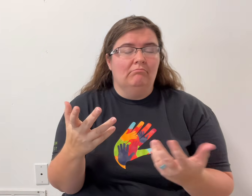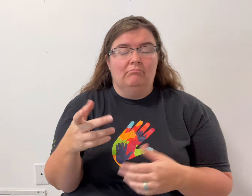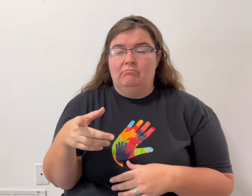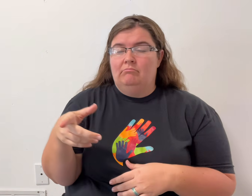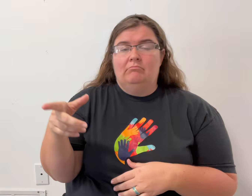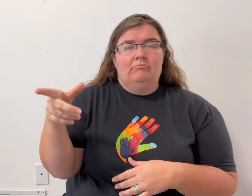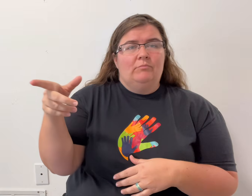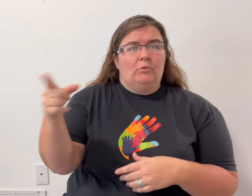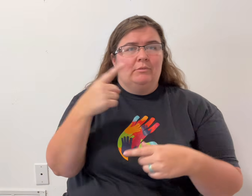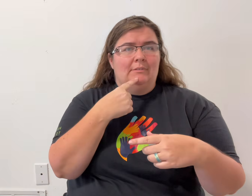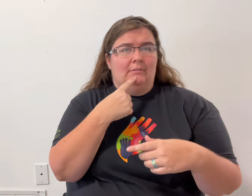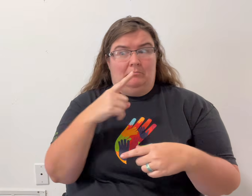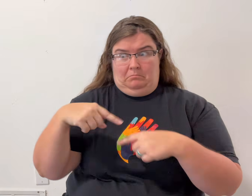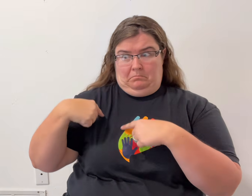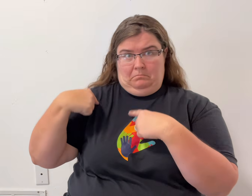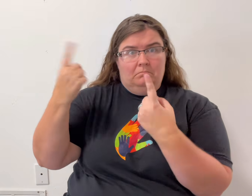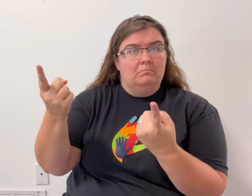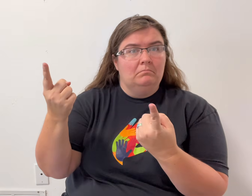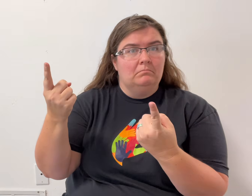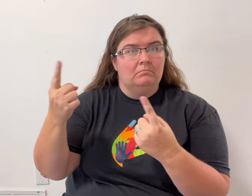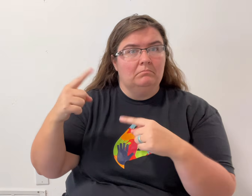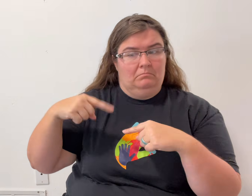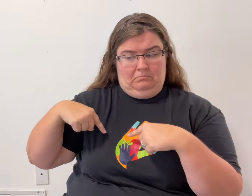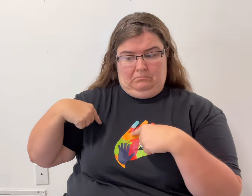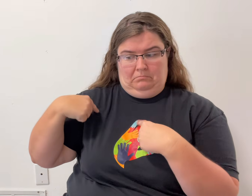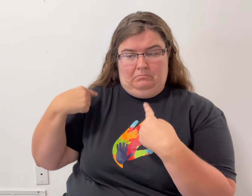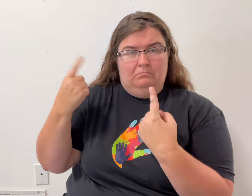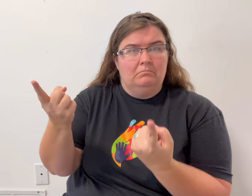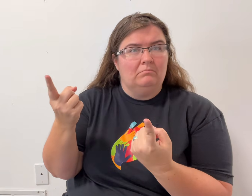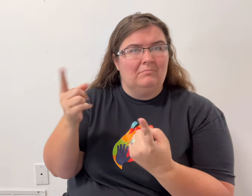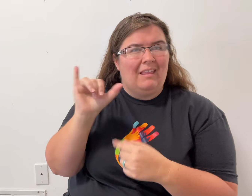She starts off with this sign: